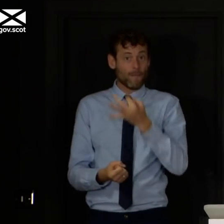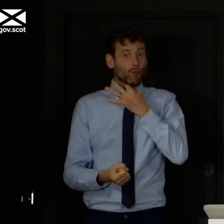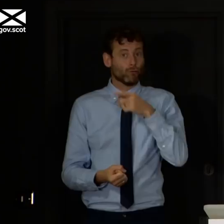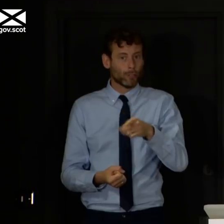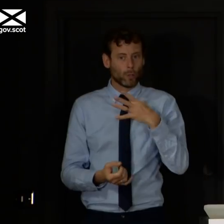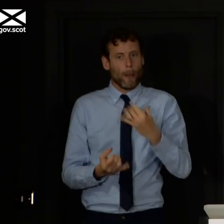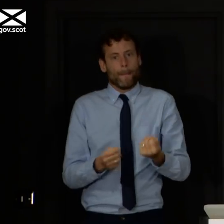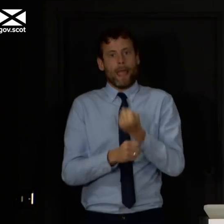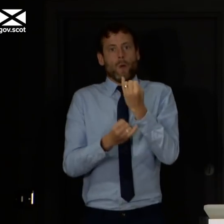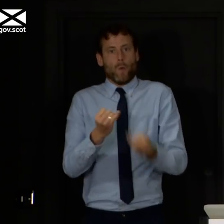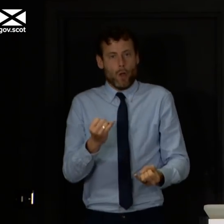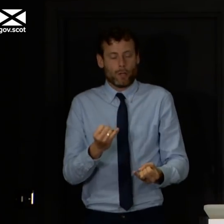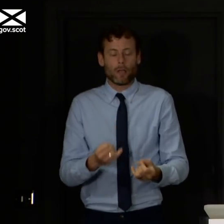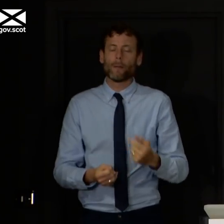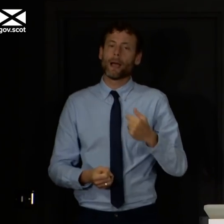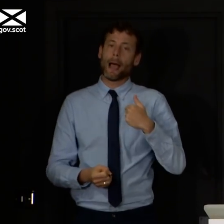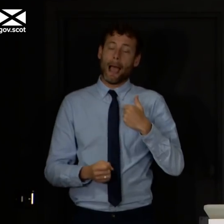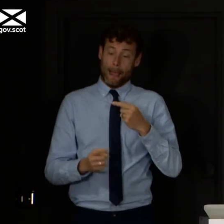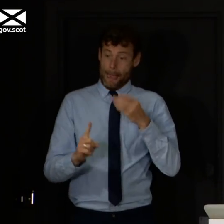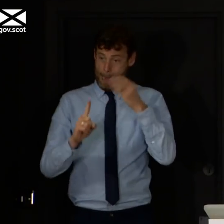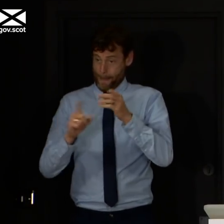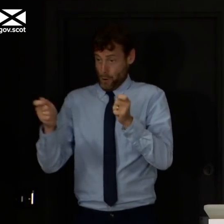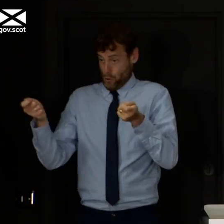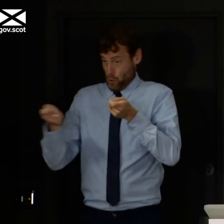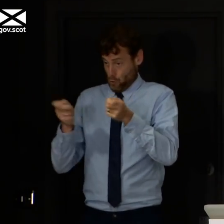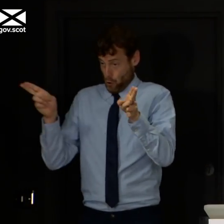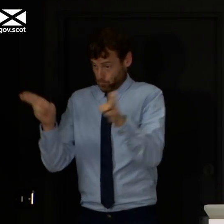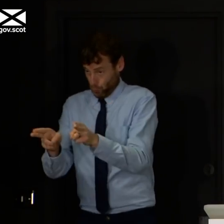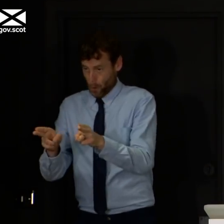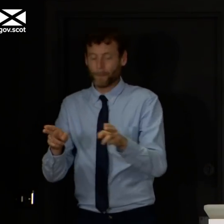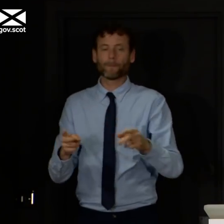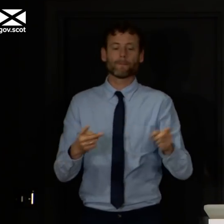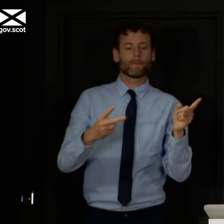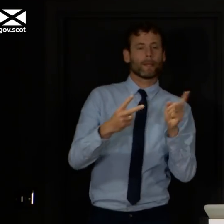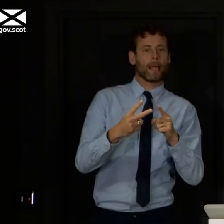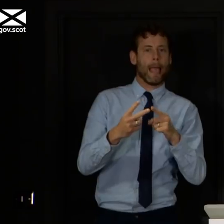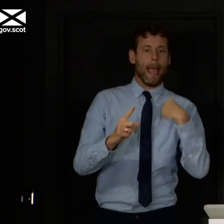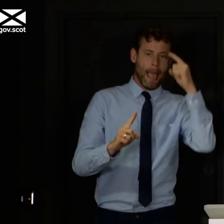up our economy again to get businesses operating, and earning money again, so that they can